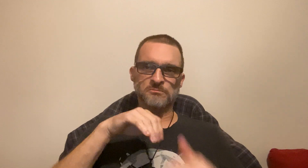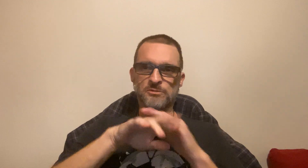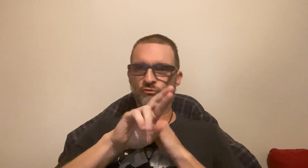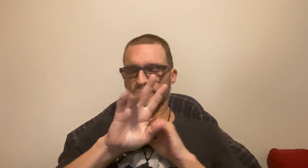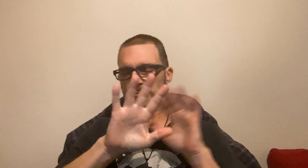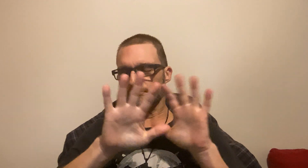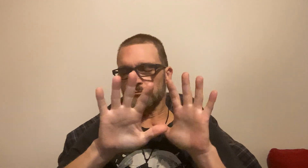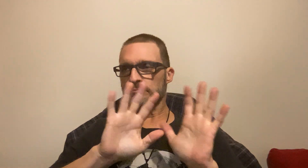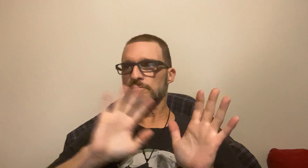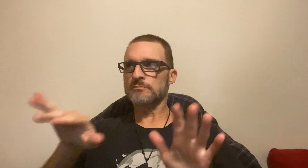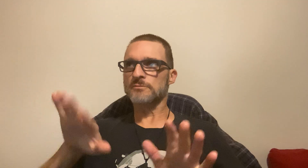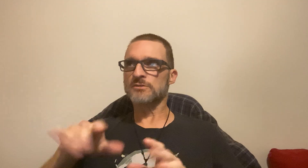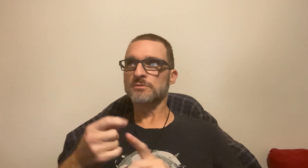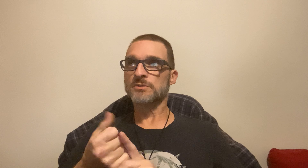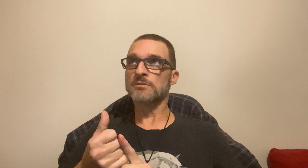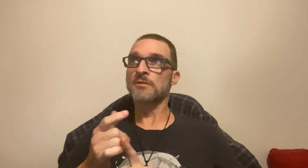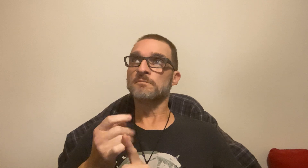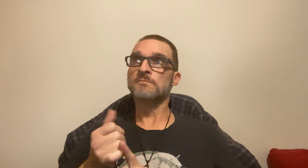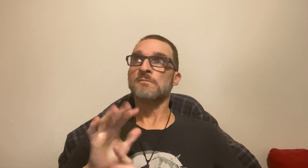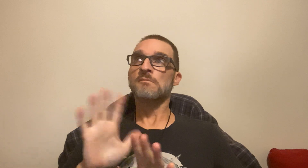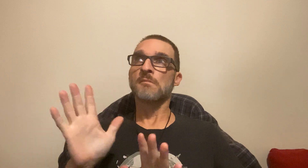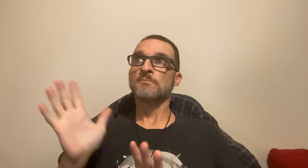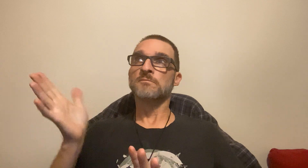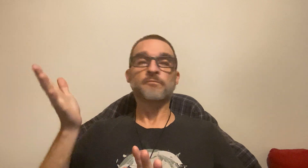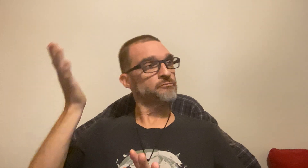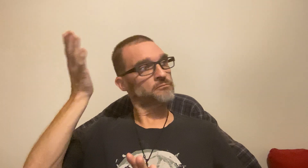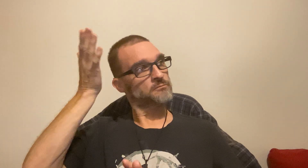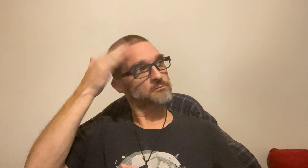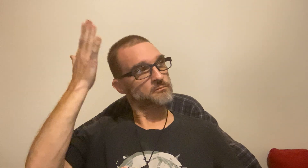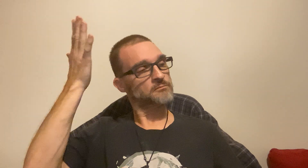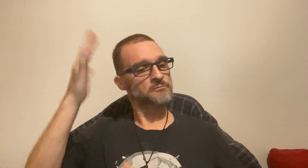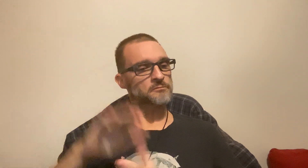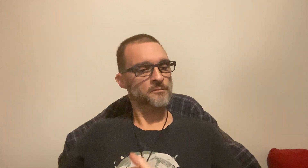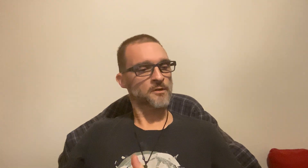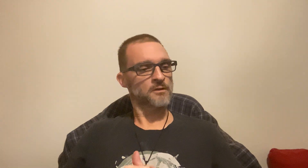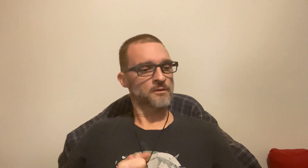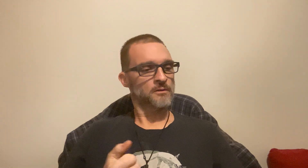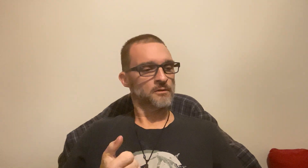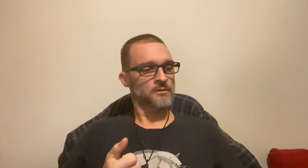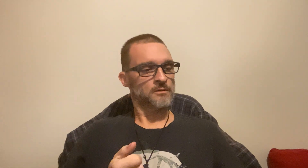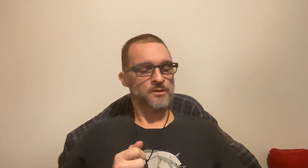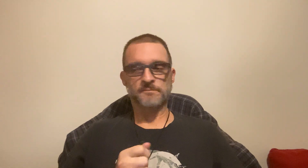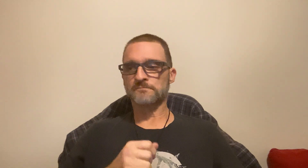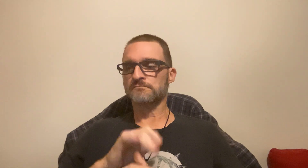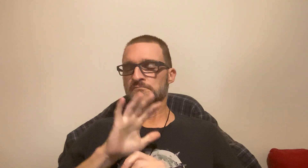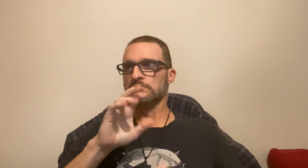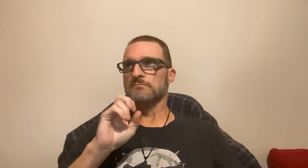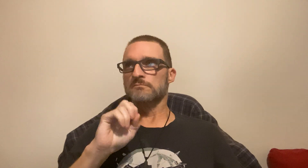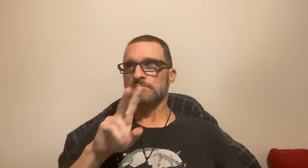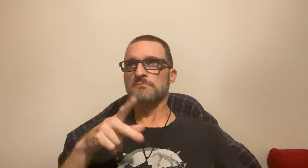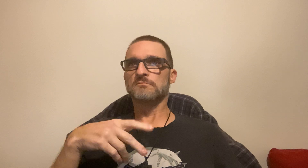Okay, for volunteers to go into RV , new topic.. *slaps head from thinking about it too much*